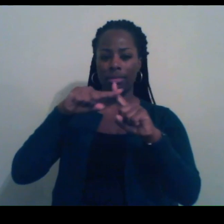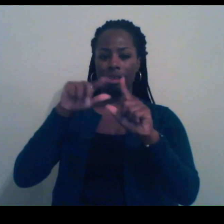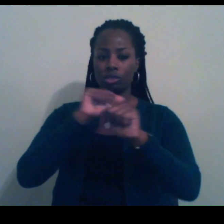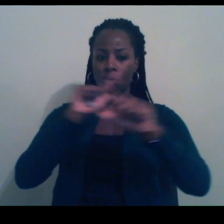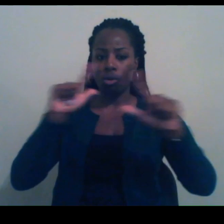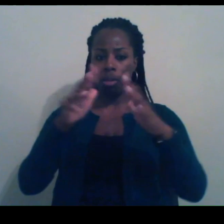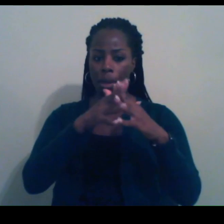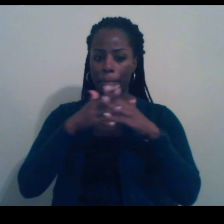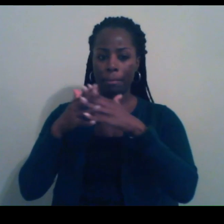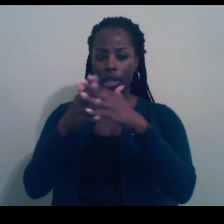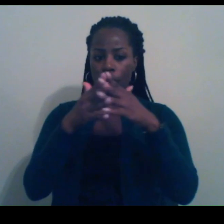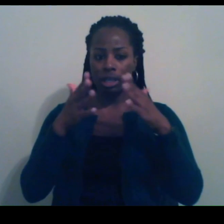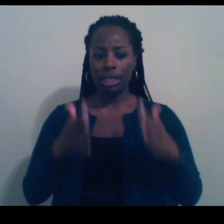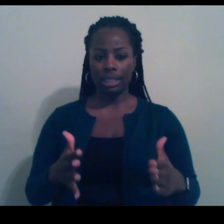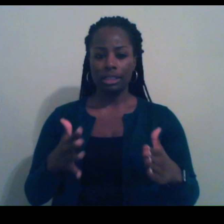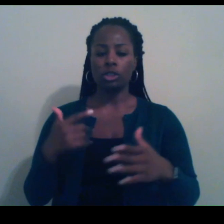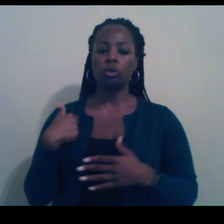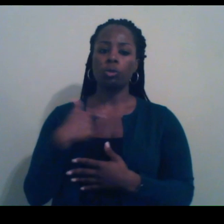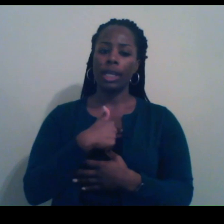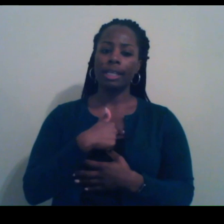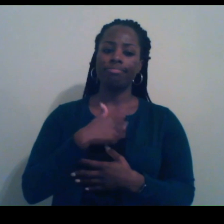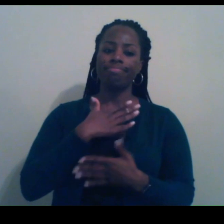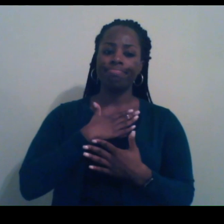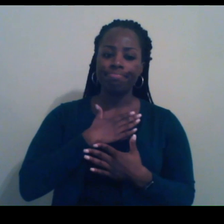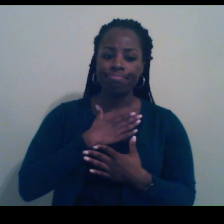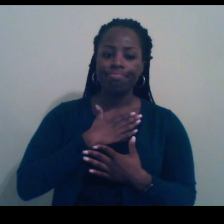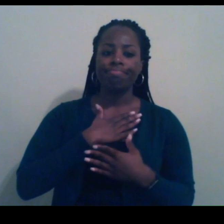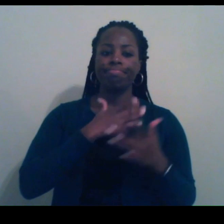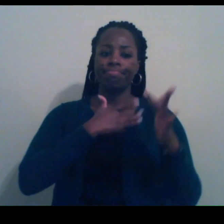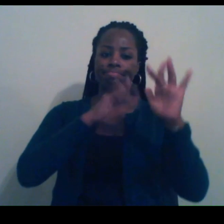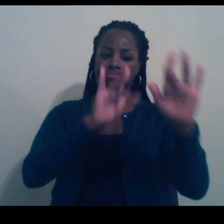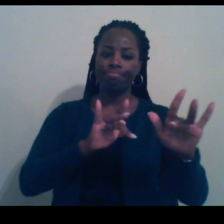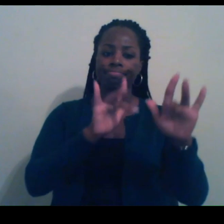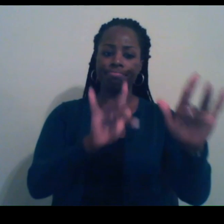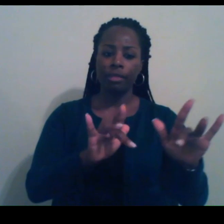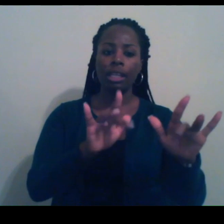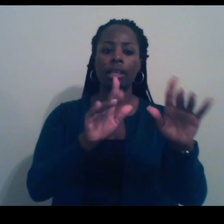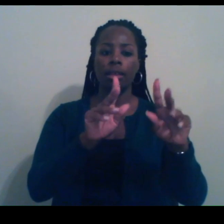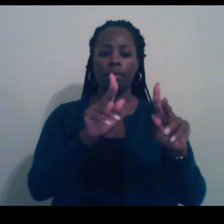sympathies to the families of those that were lost